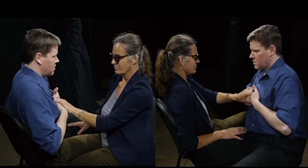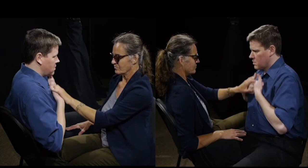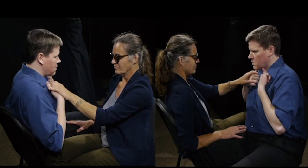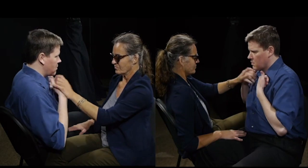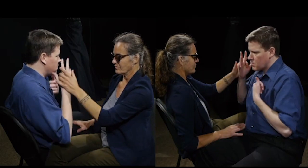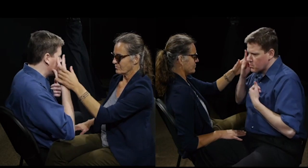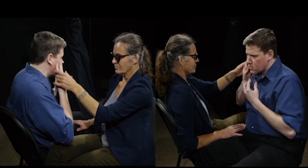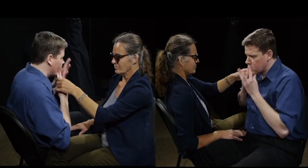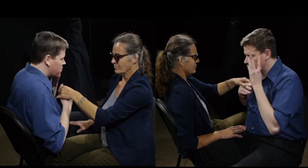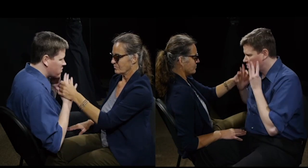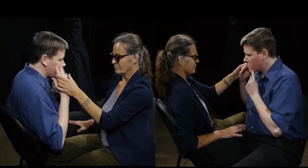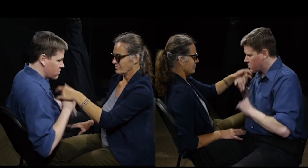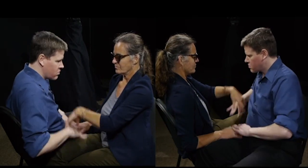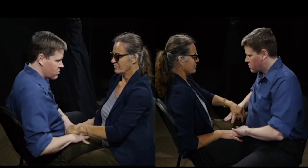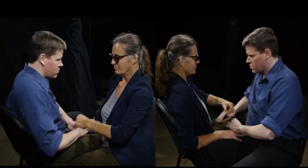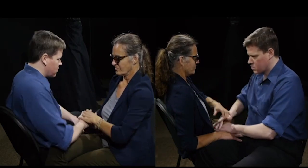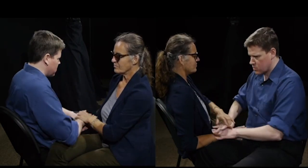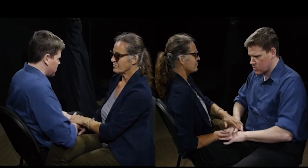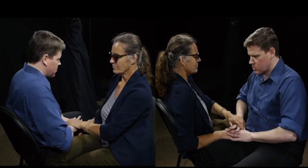That is Terra's area of expertise.